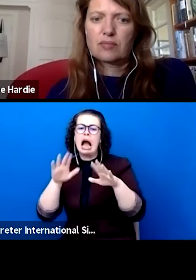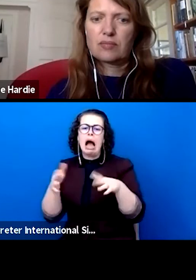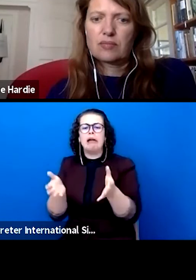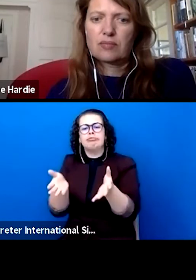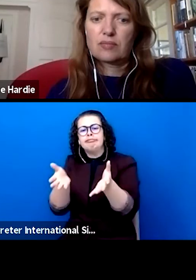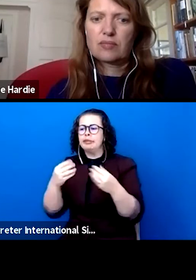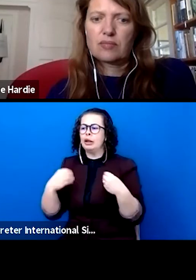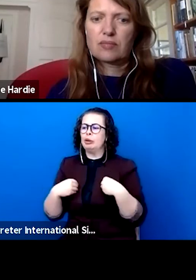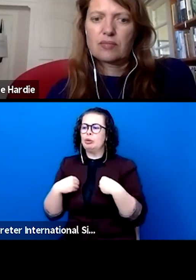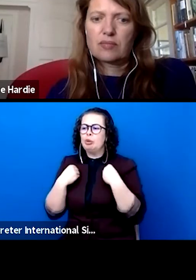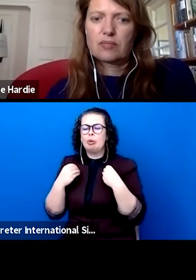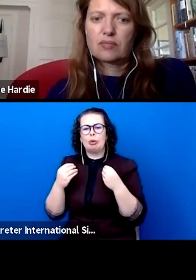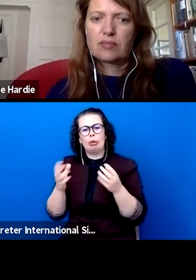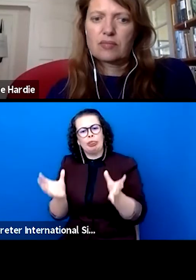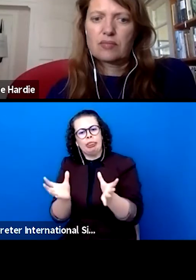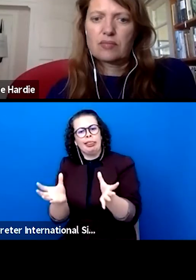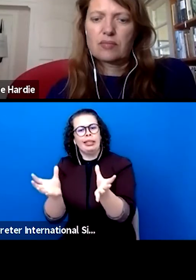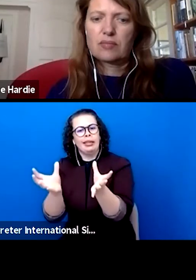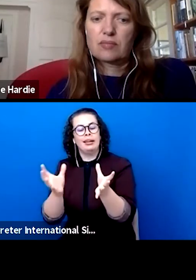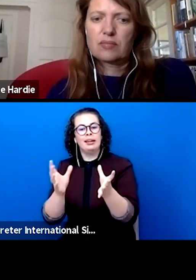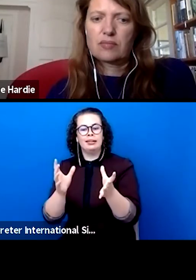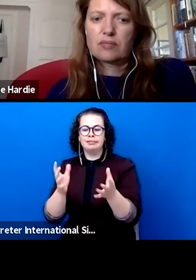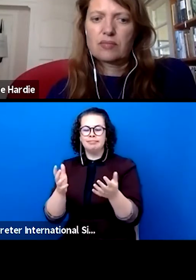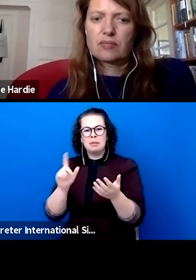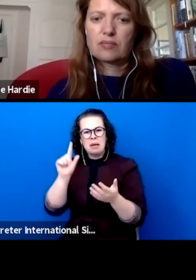have like other writers and sometimes even like you know it's a bit sad because sometimes the